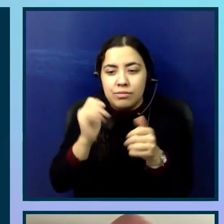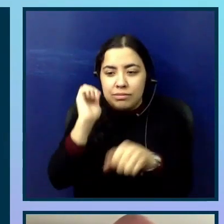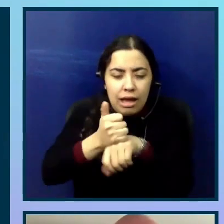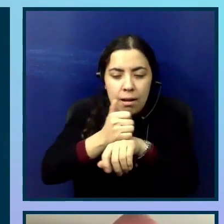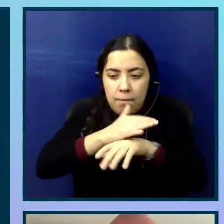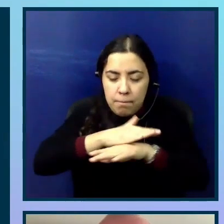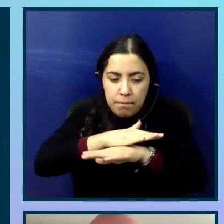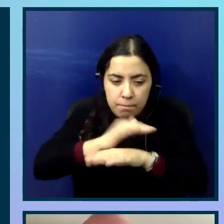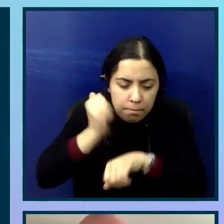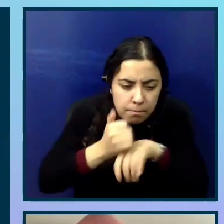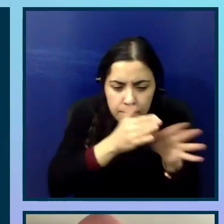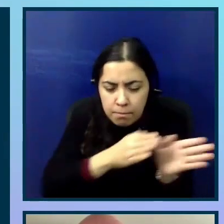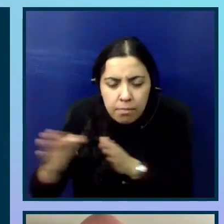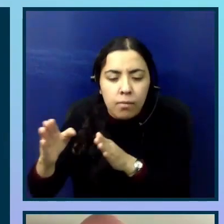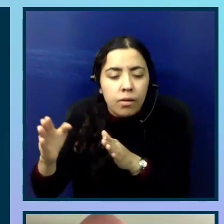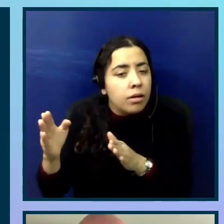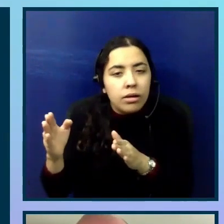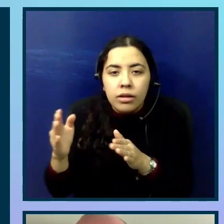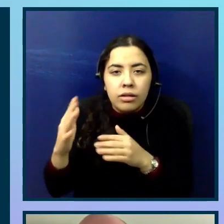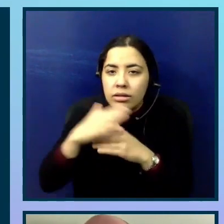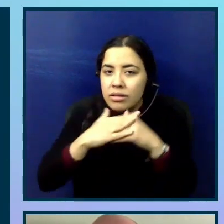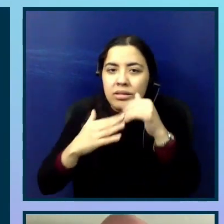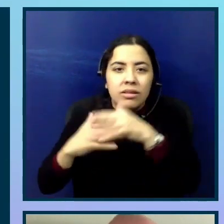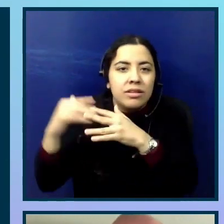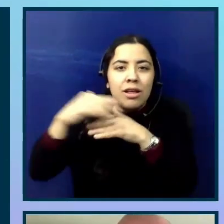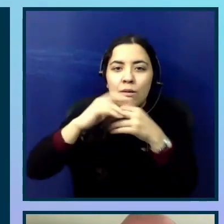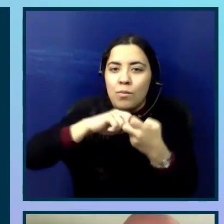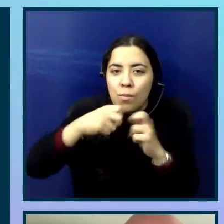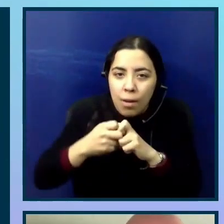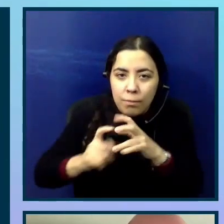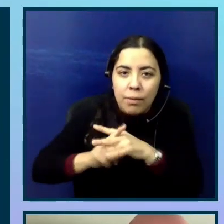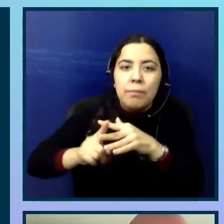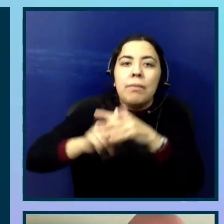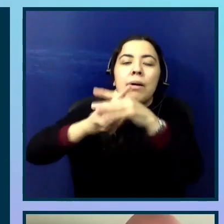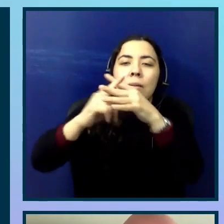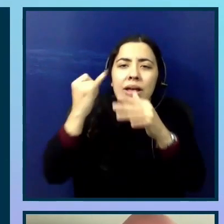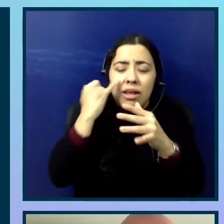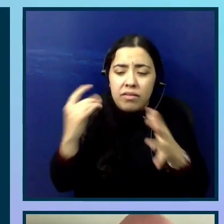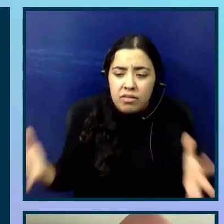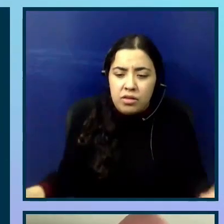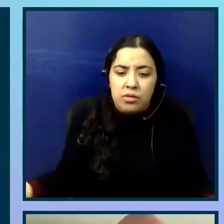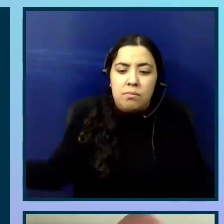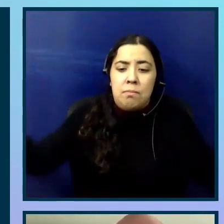becomes more problematic. And when you then start strapping that into a large product or in a state,